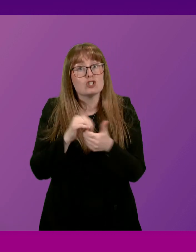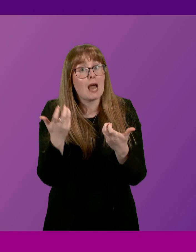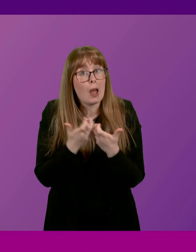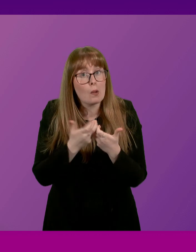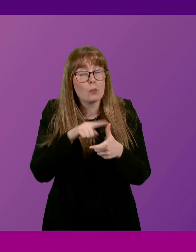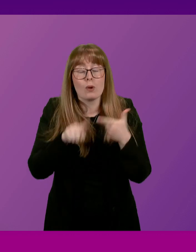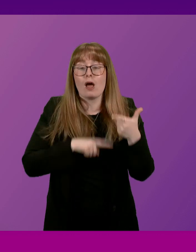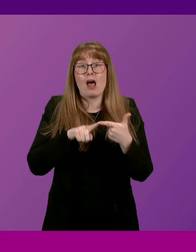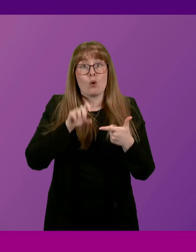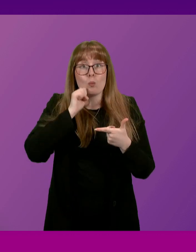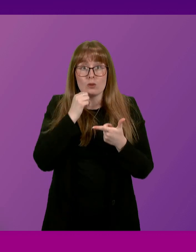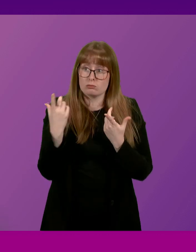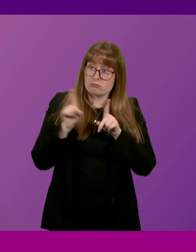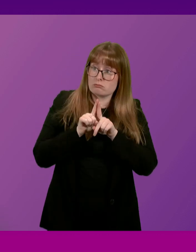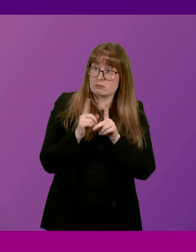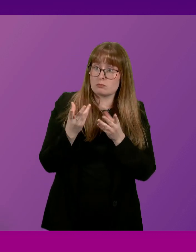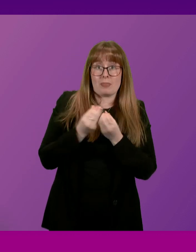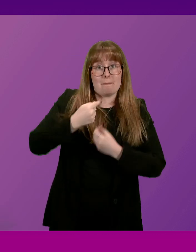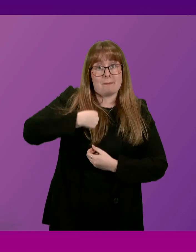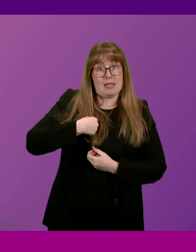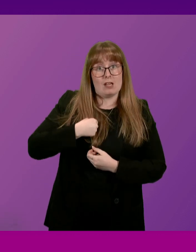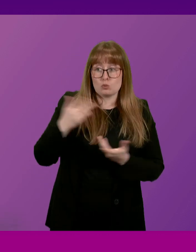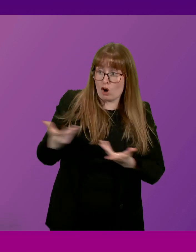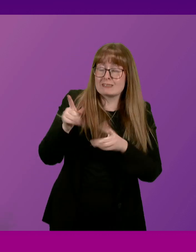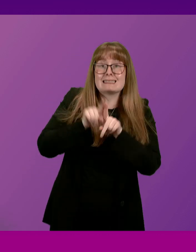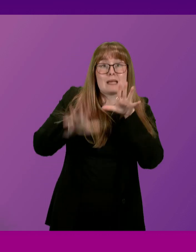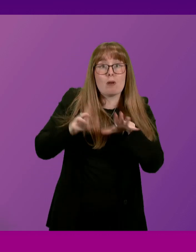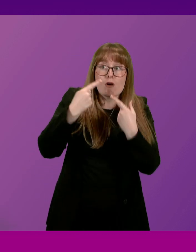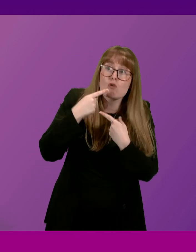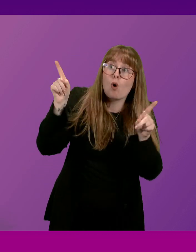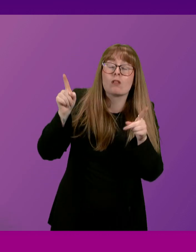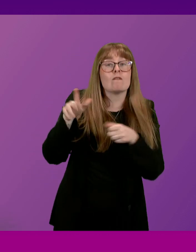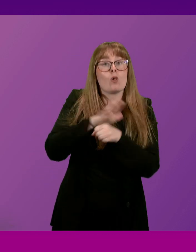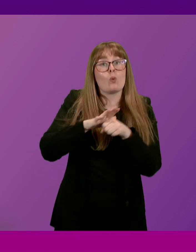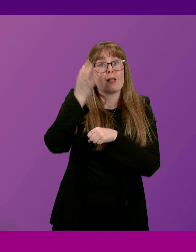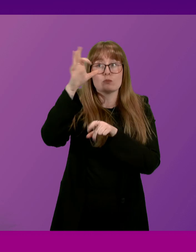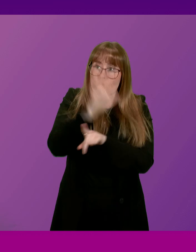and will he join me in encouraging a similar roll-out to local authorities across Scotland?